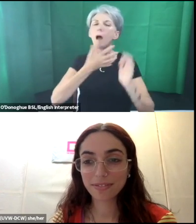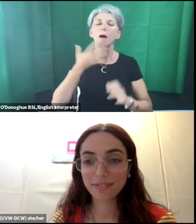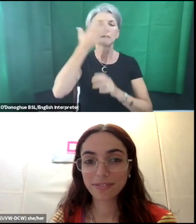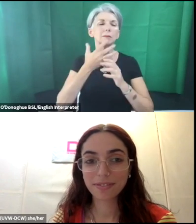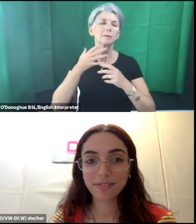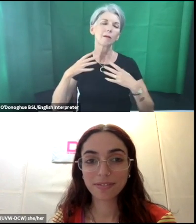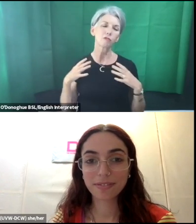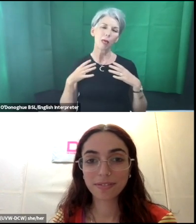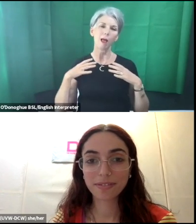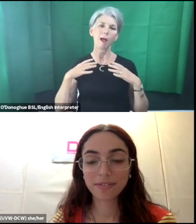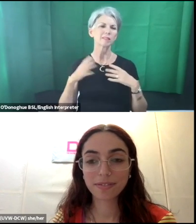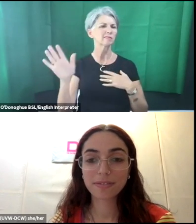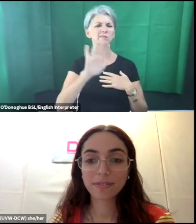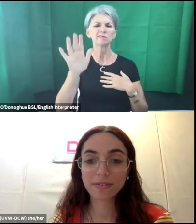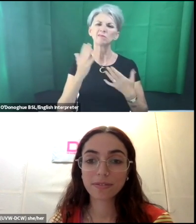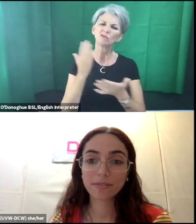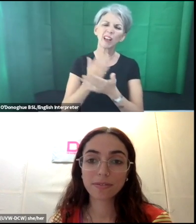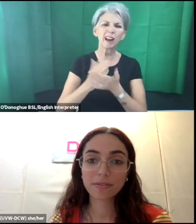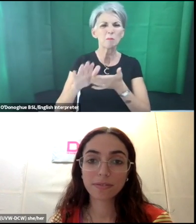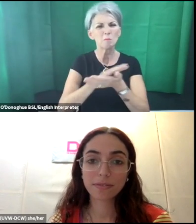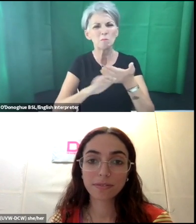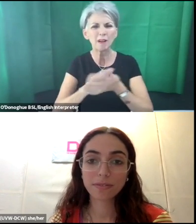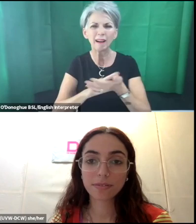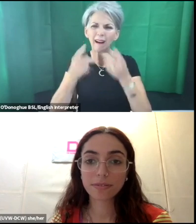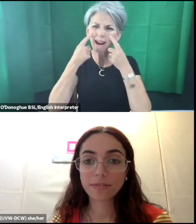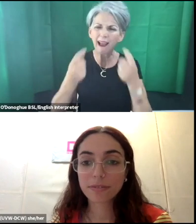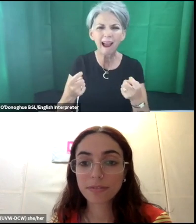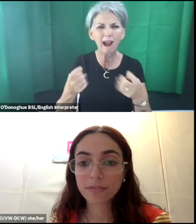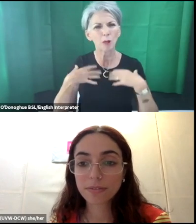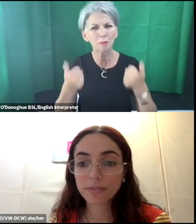what does Care and Wellbeing mean under capitalism and under systemic